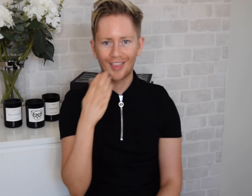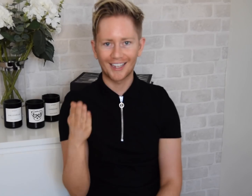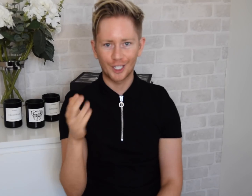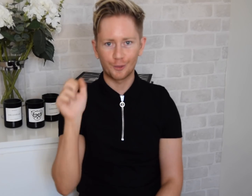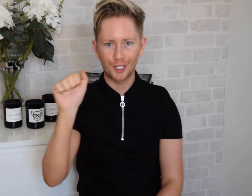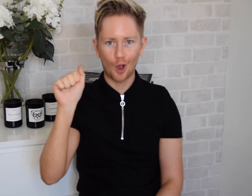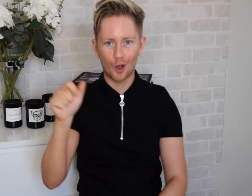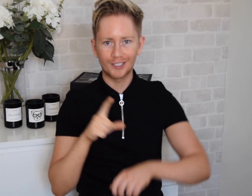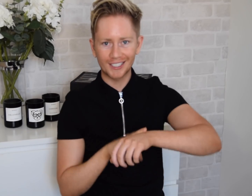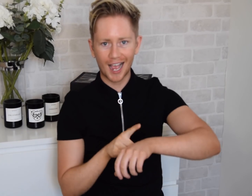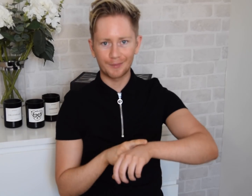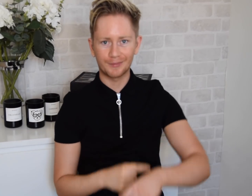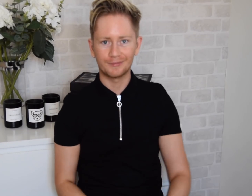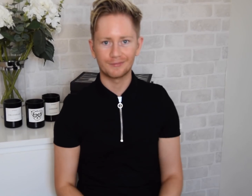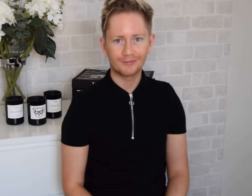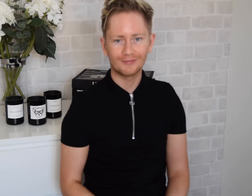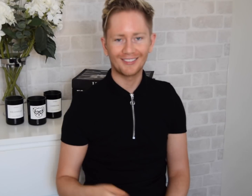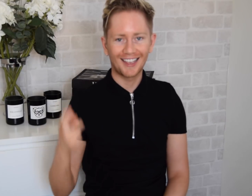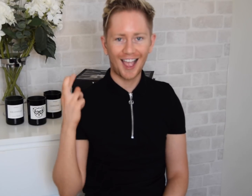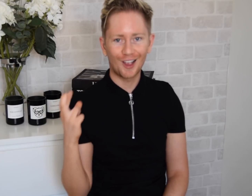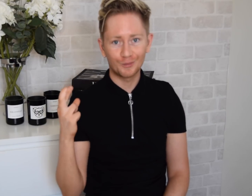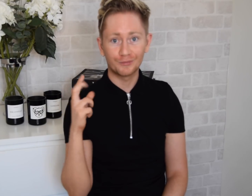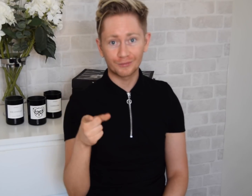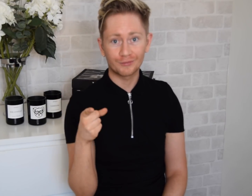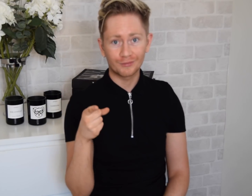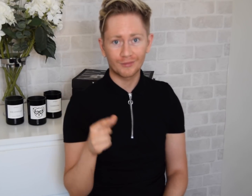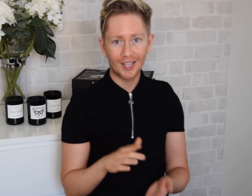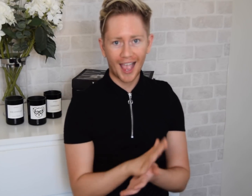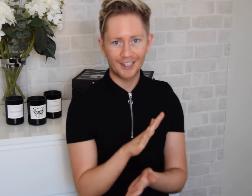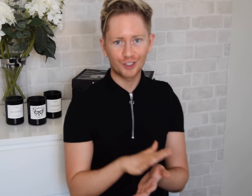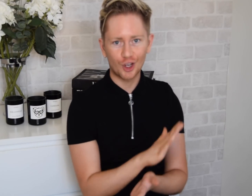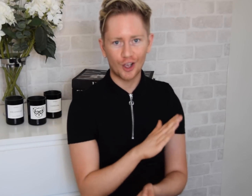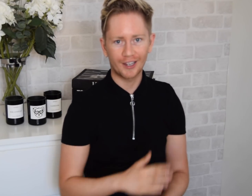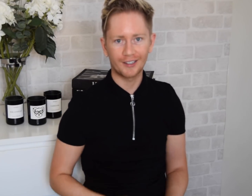Thank you for your time! I hope you enjoyed it!